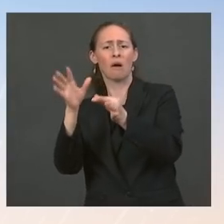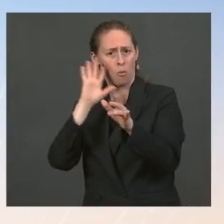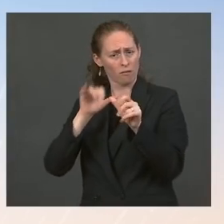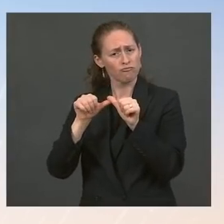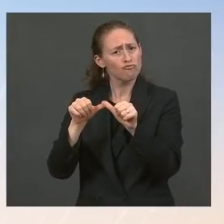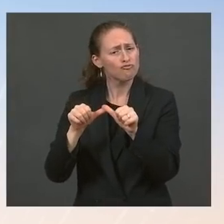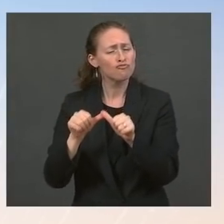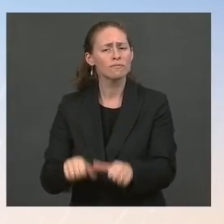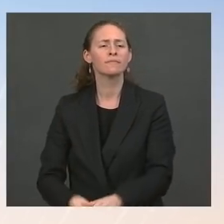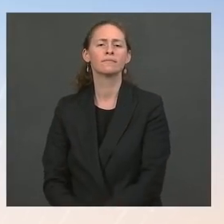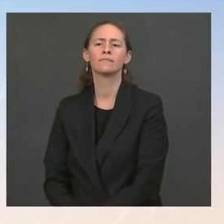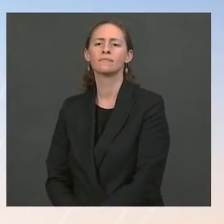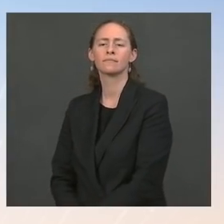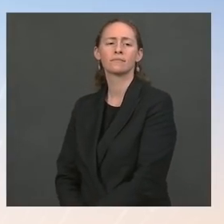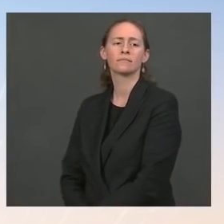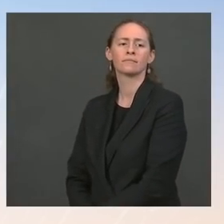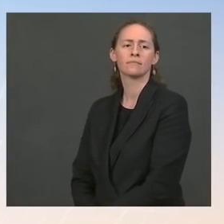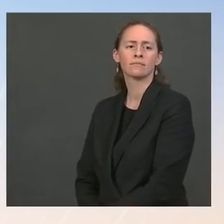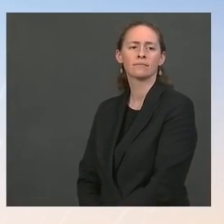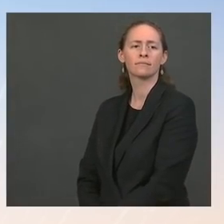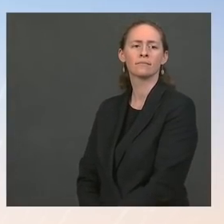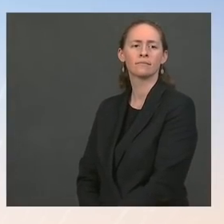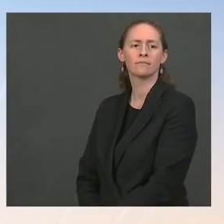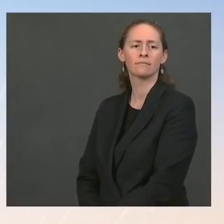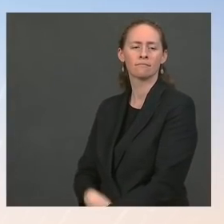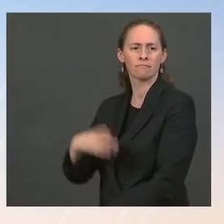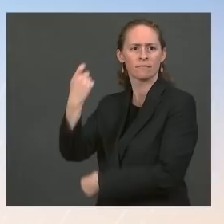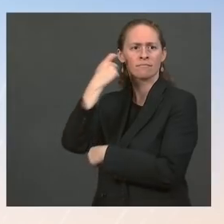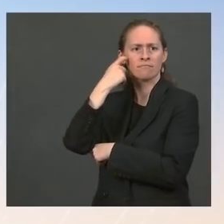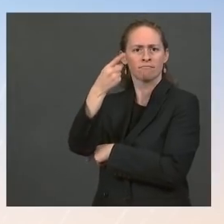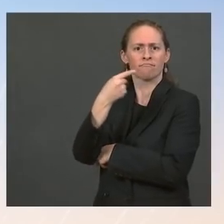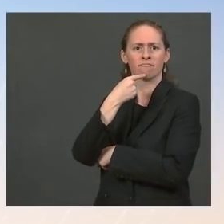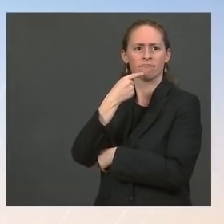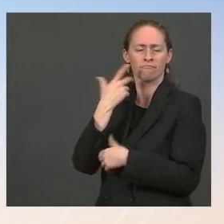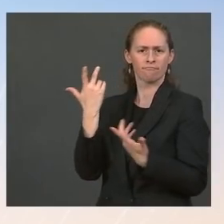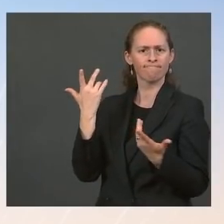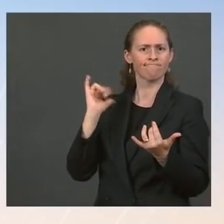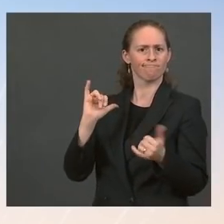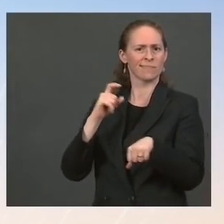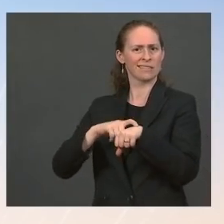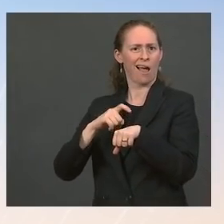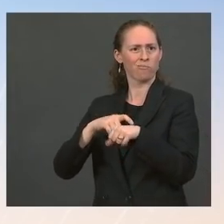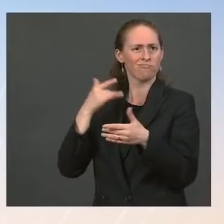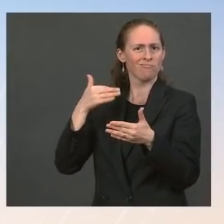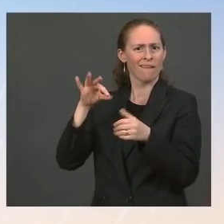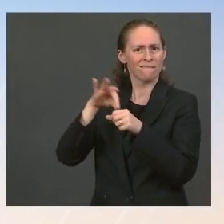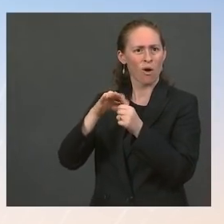Build Back Better Agenda and voting rights. To people in the country who believe that the administration